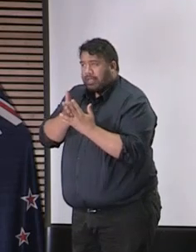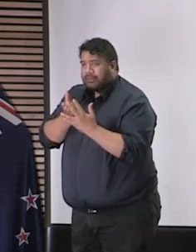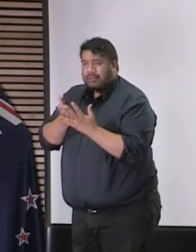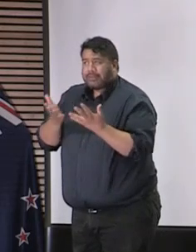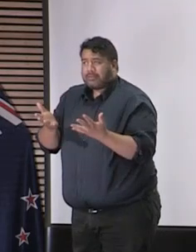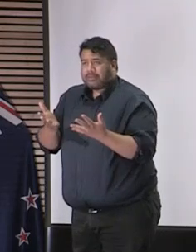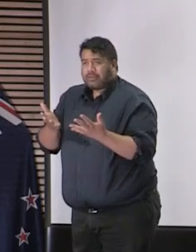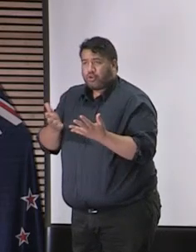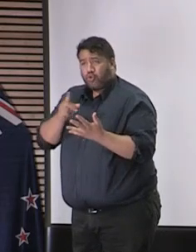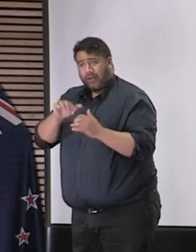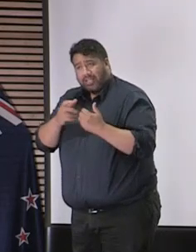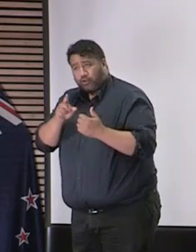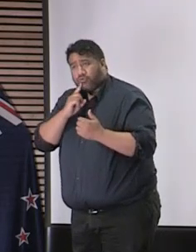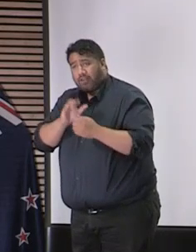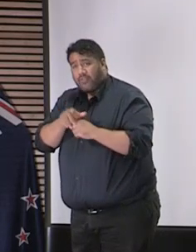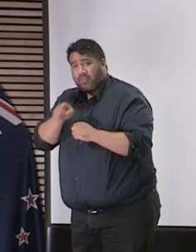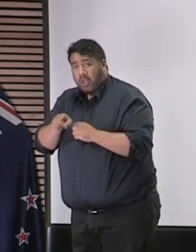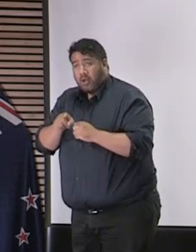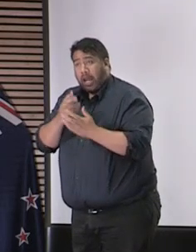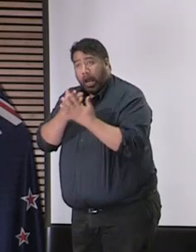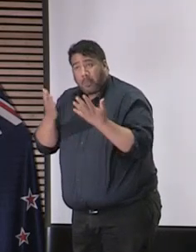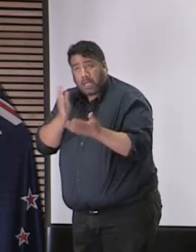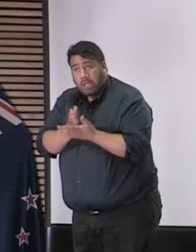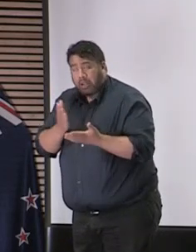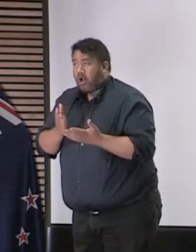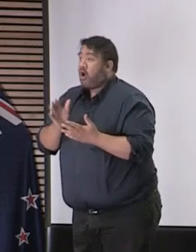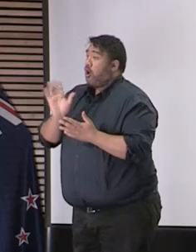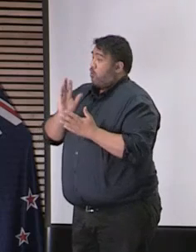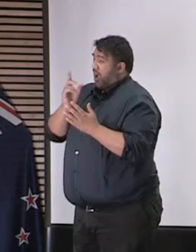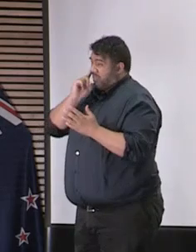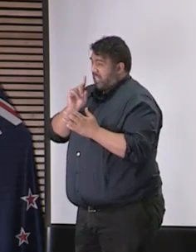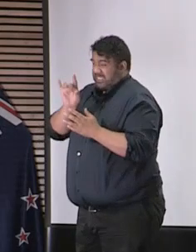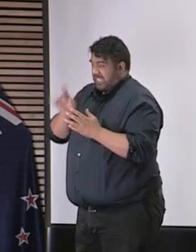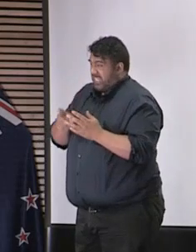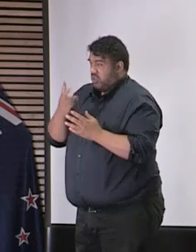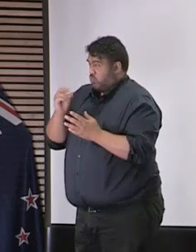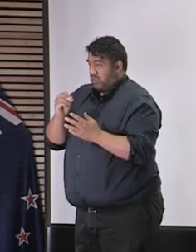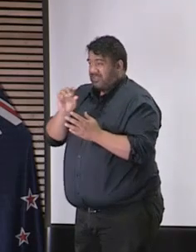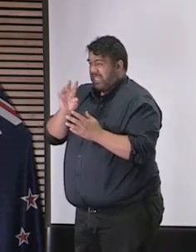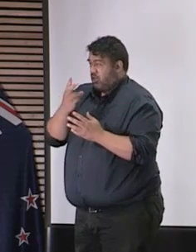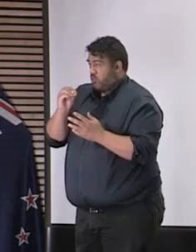sense of how many households are in that position? PRIME MINISTER JACINDA In terms of accessing connectivity, my recollection